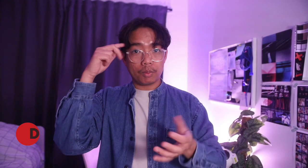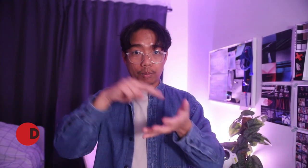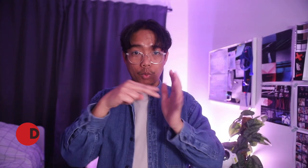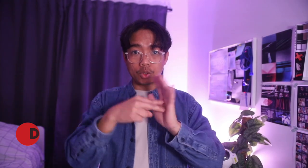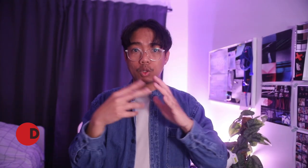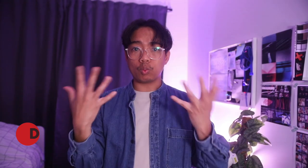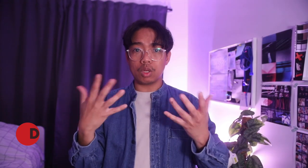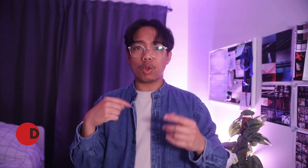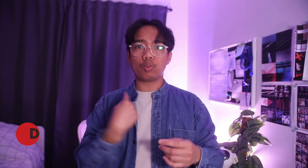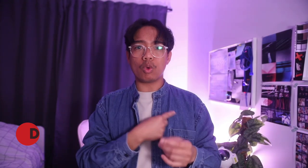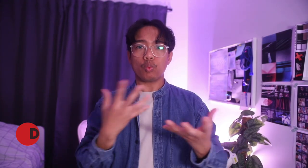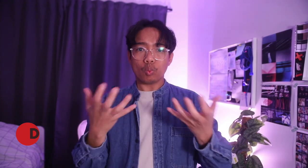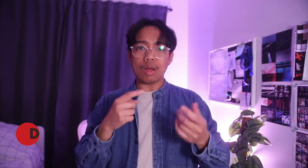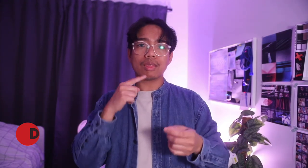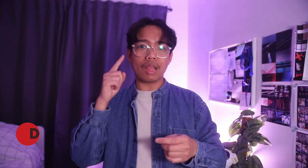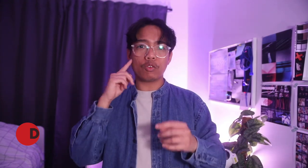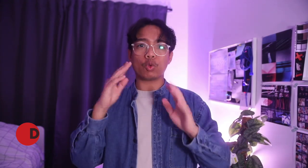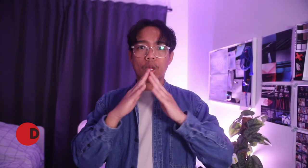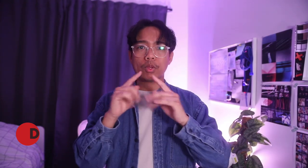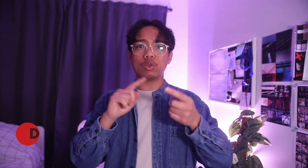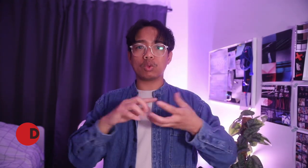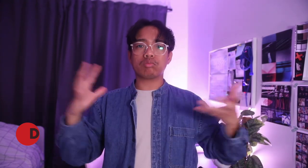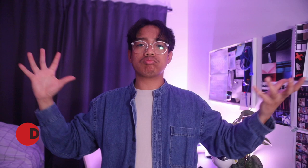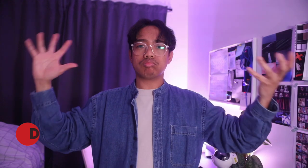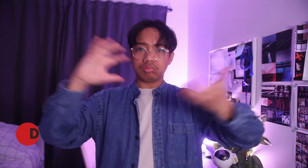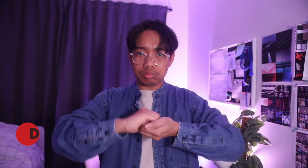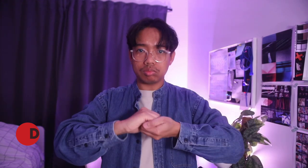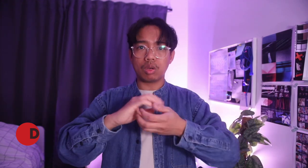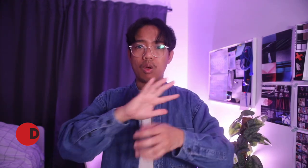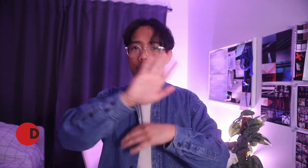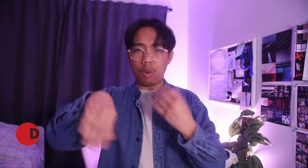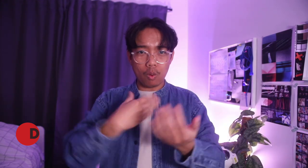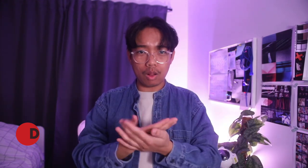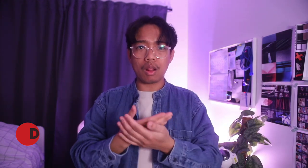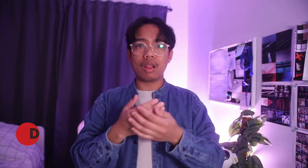Purpose of BC Deaf Photo Club - we wanted the Deaf community